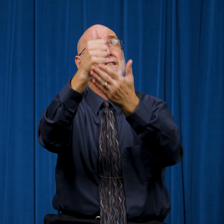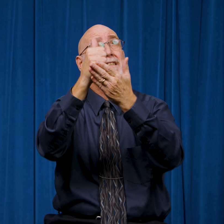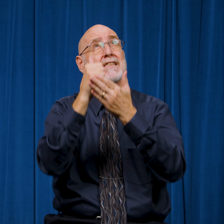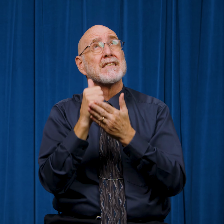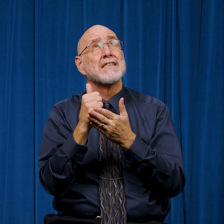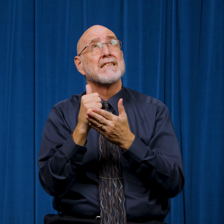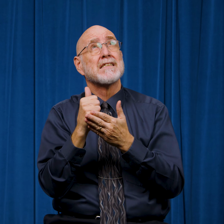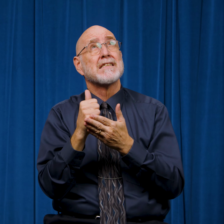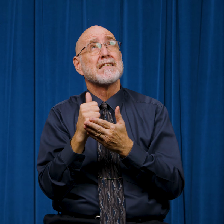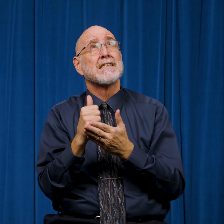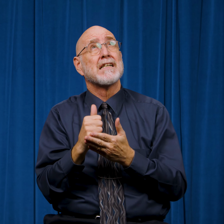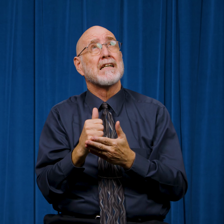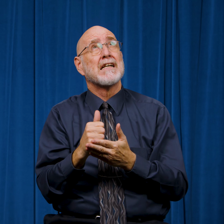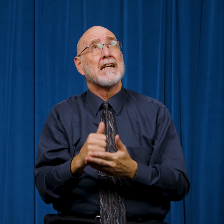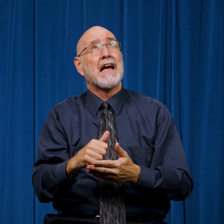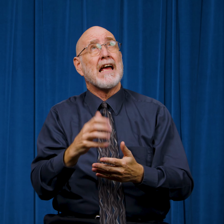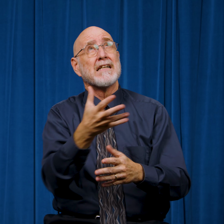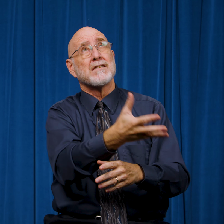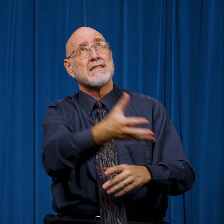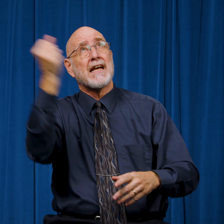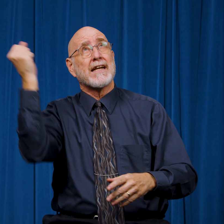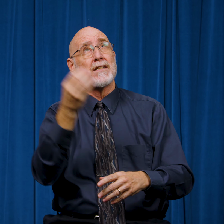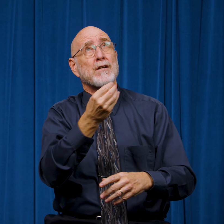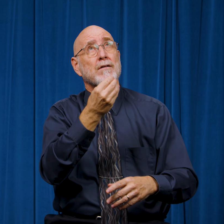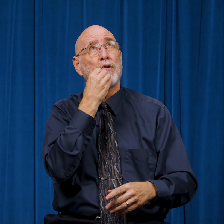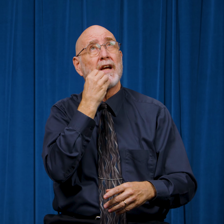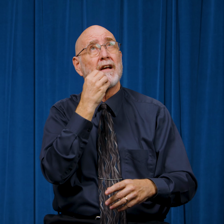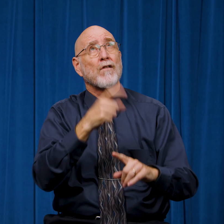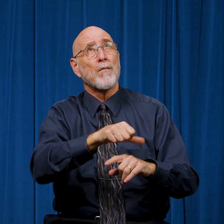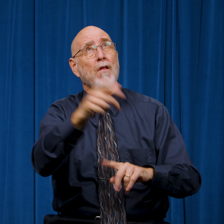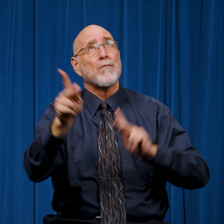in wringing their bread from the sweat of other men's faces;